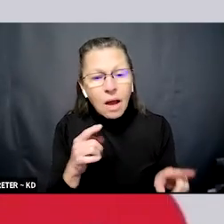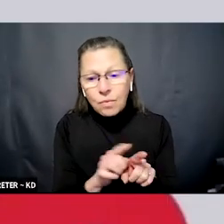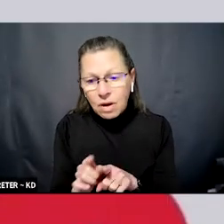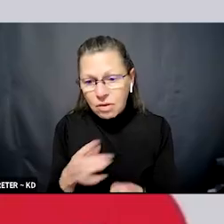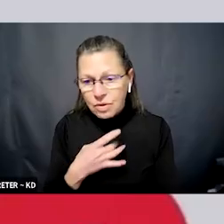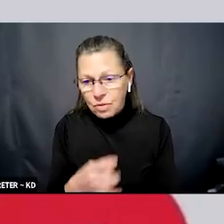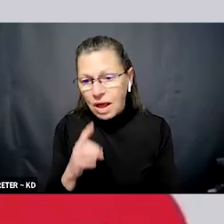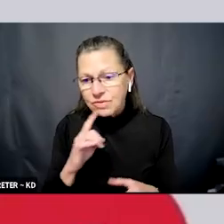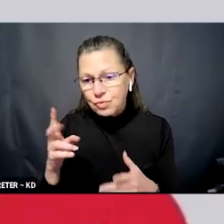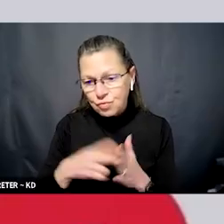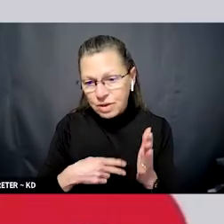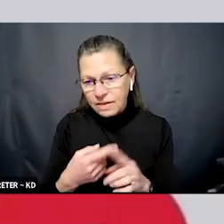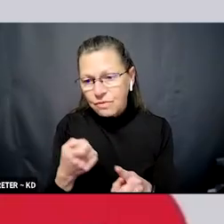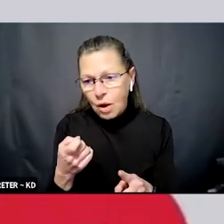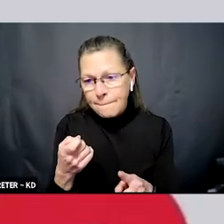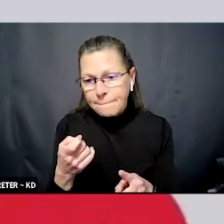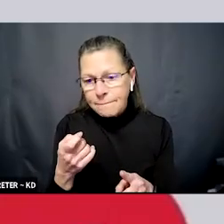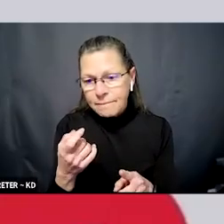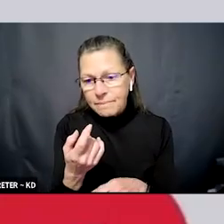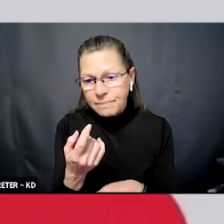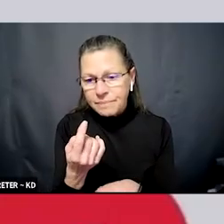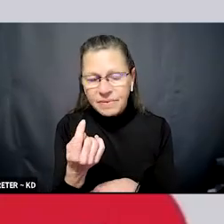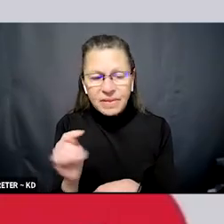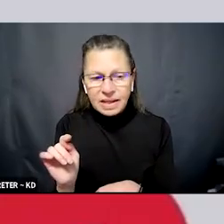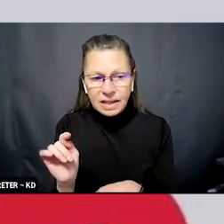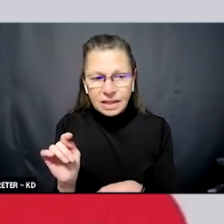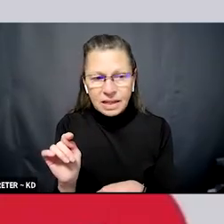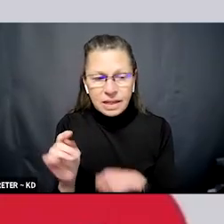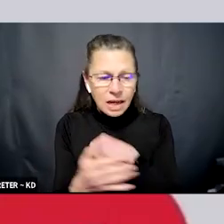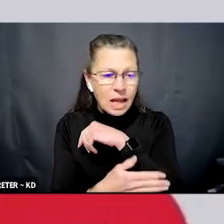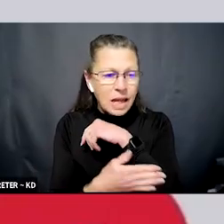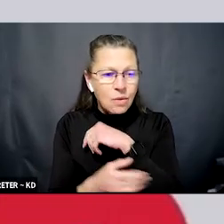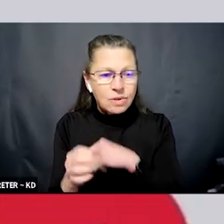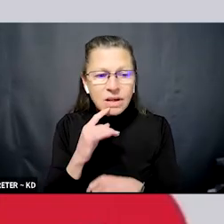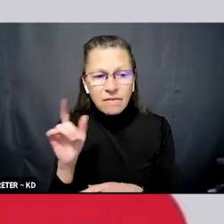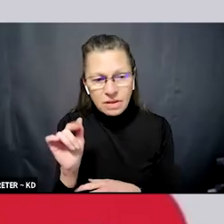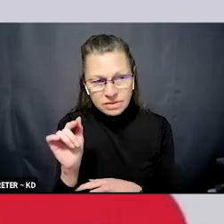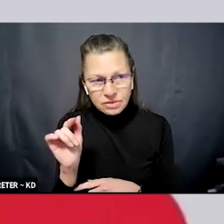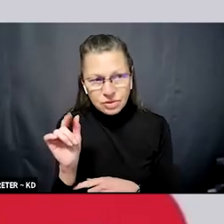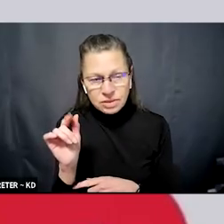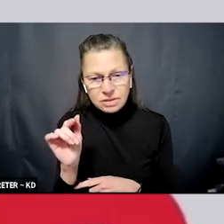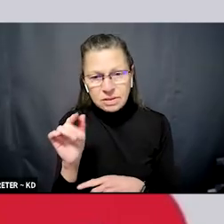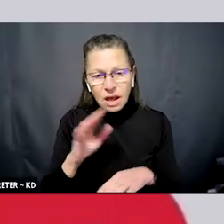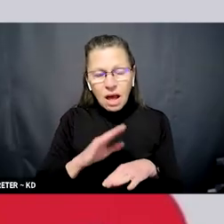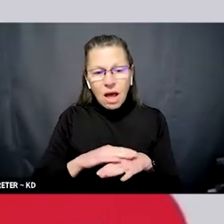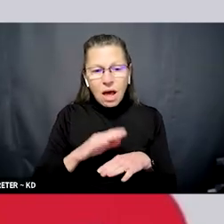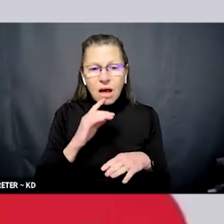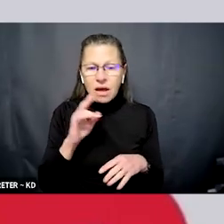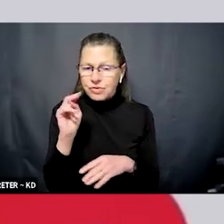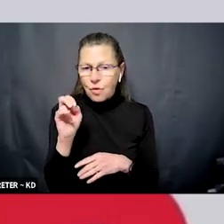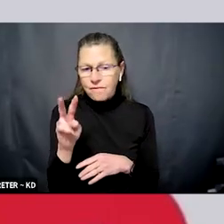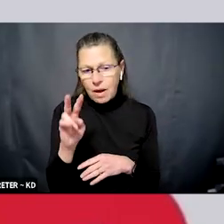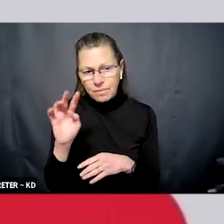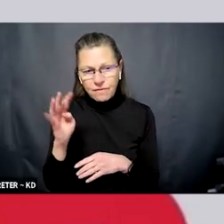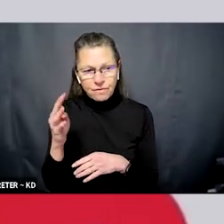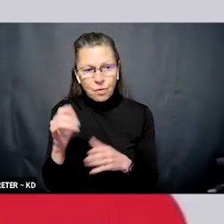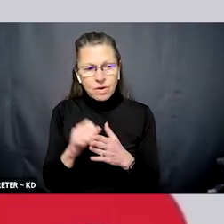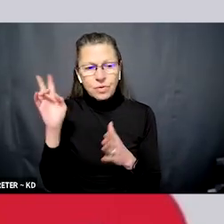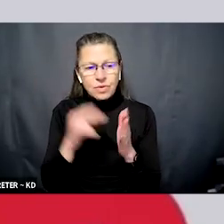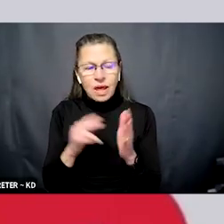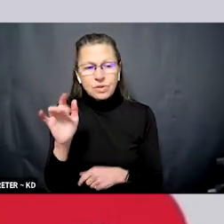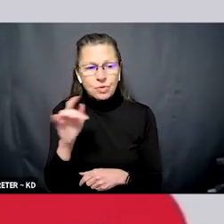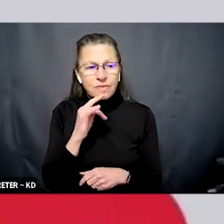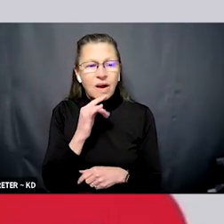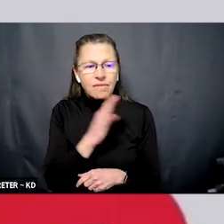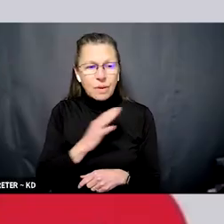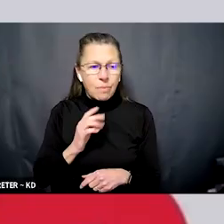read from the County of Los Angeles. On November 4, 2025, the Board of Supervisors adopted a motion